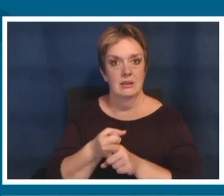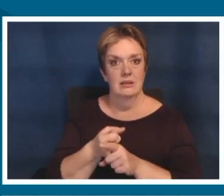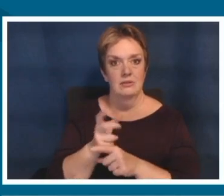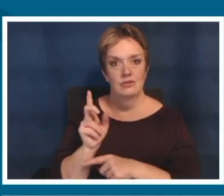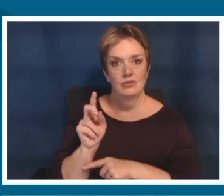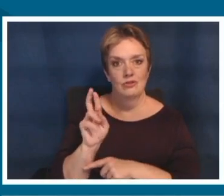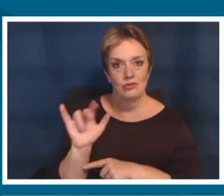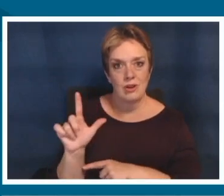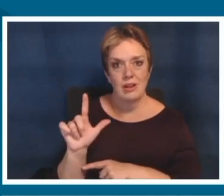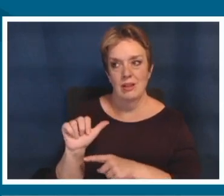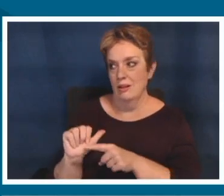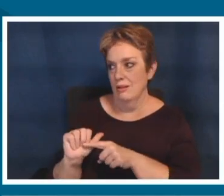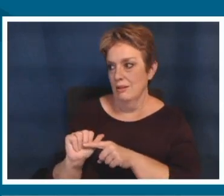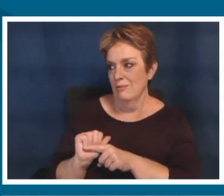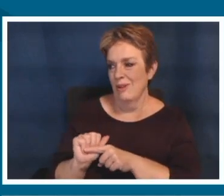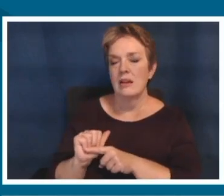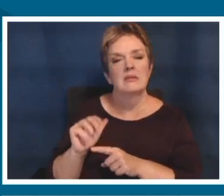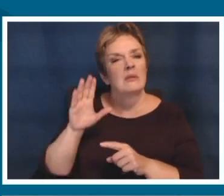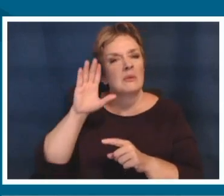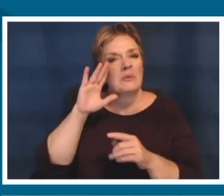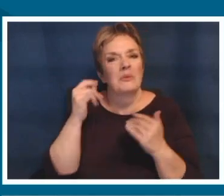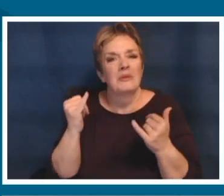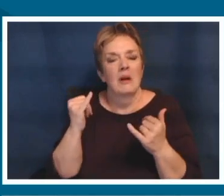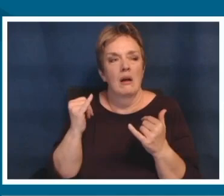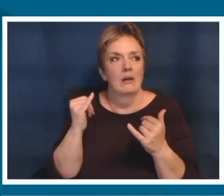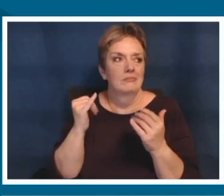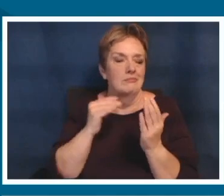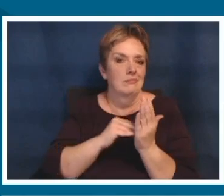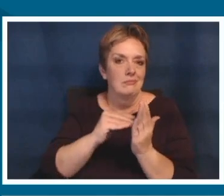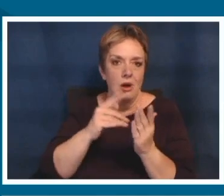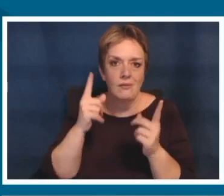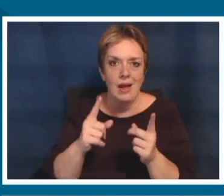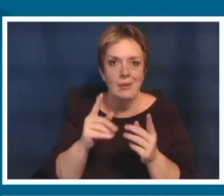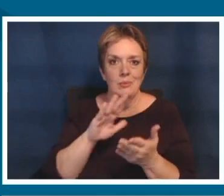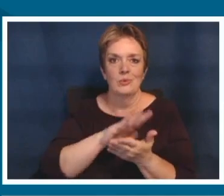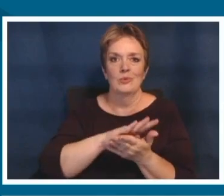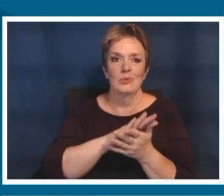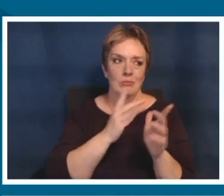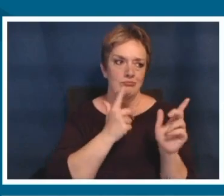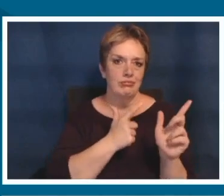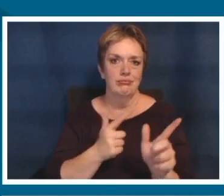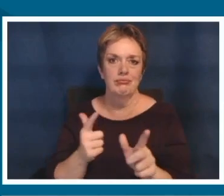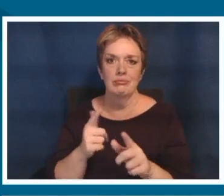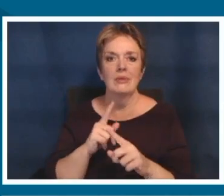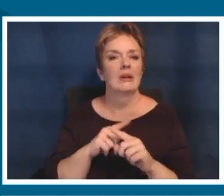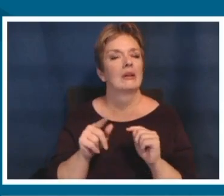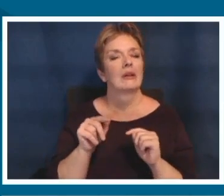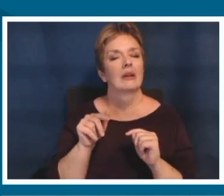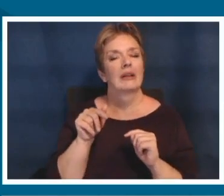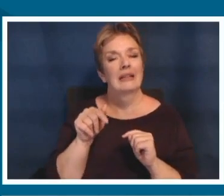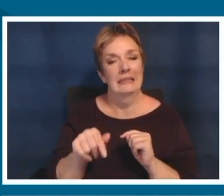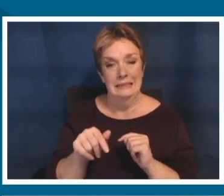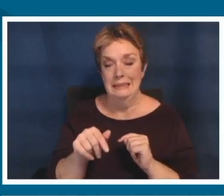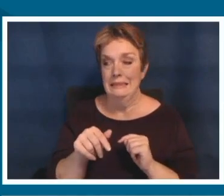of day of school shootings that um you know but this kid was really